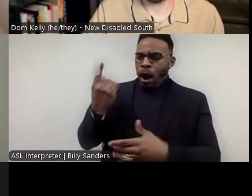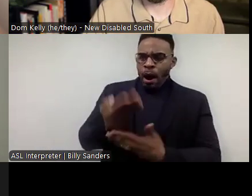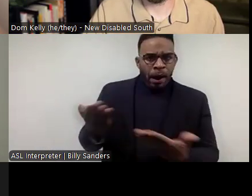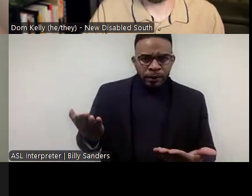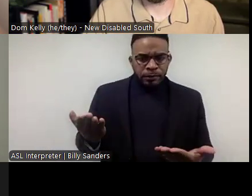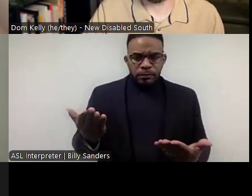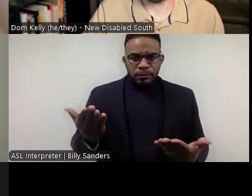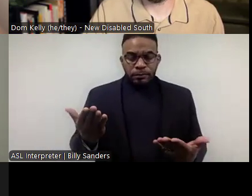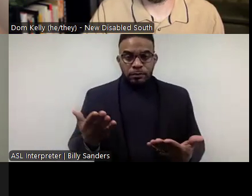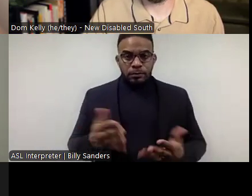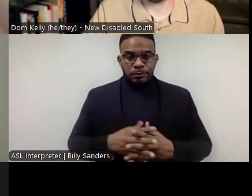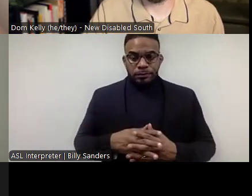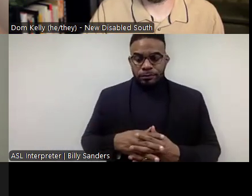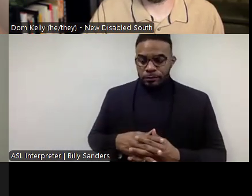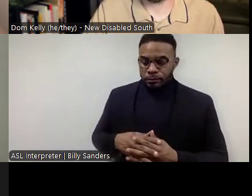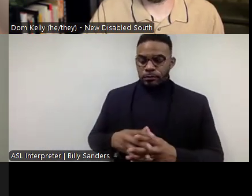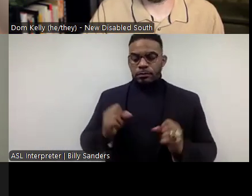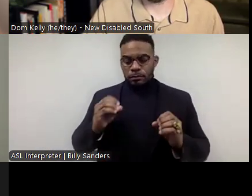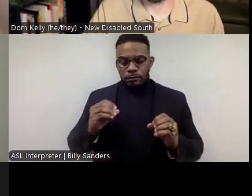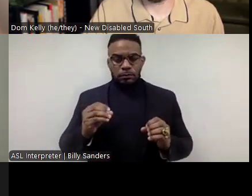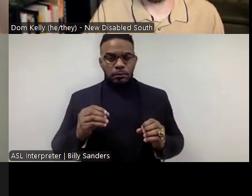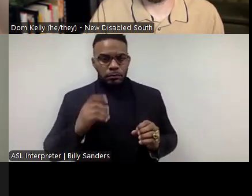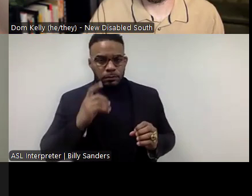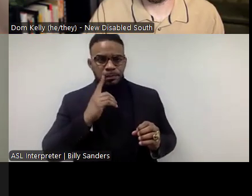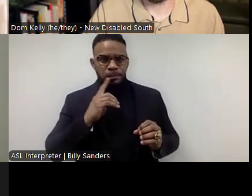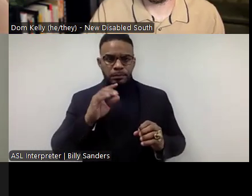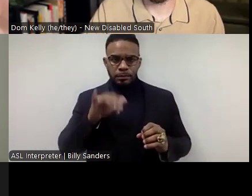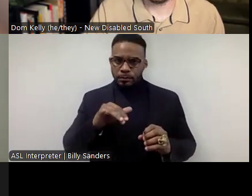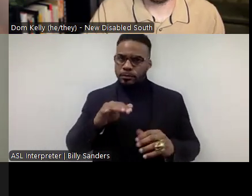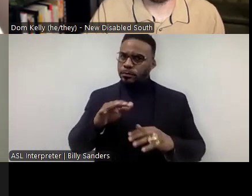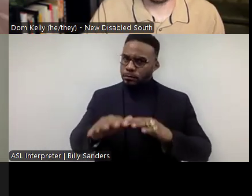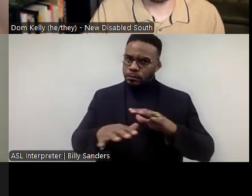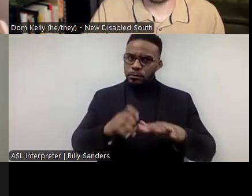people need to feel like they have agreed to show up to do a thing.